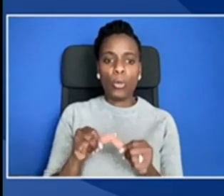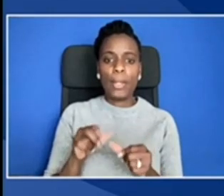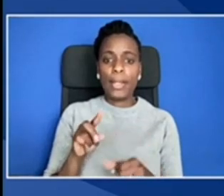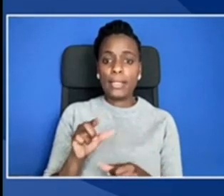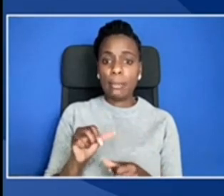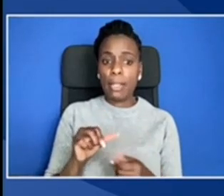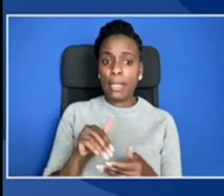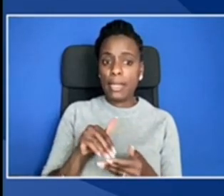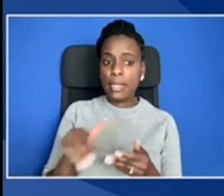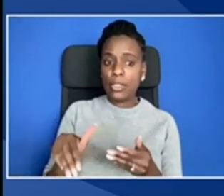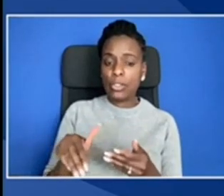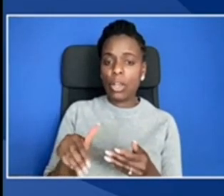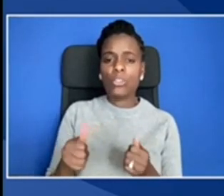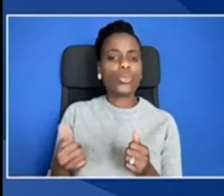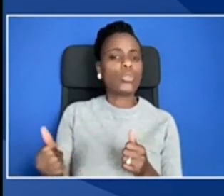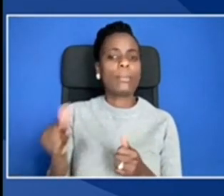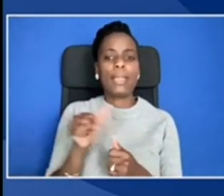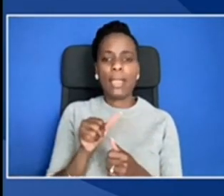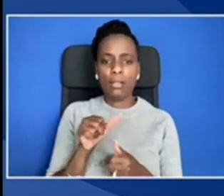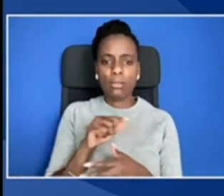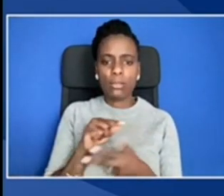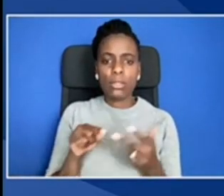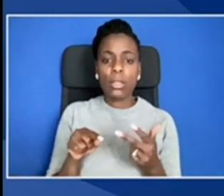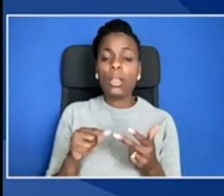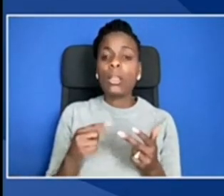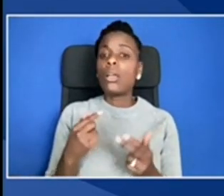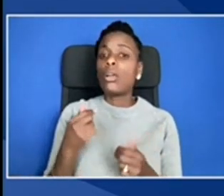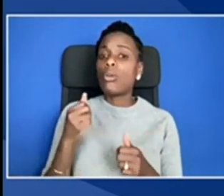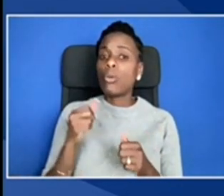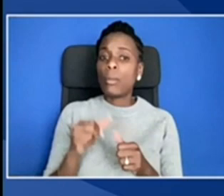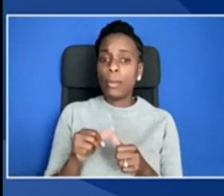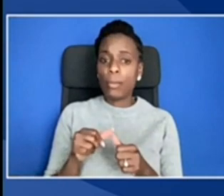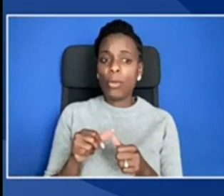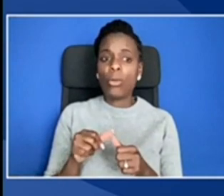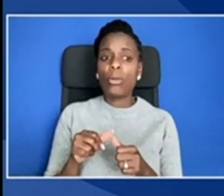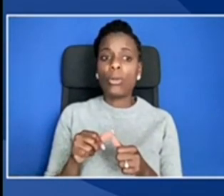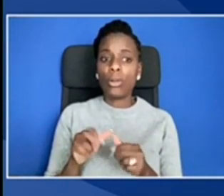at this point. Remember, we're- the Department is seeking